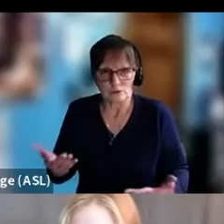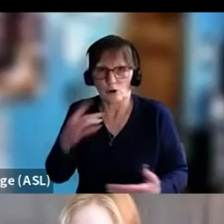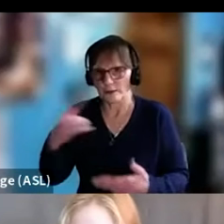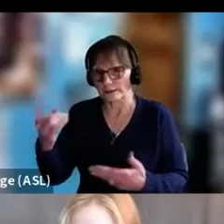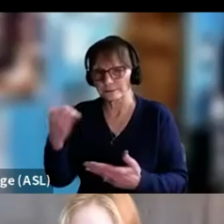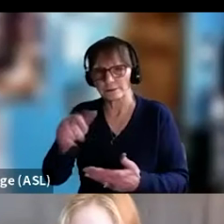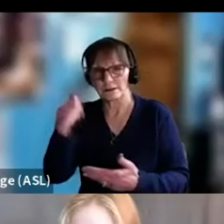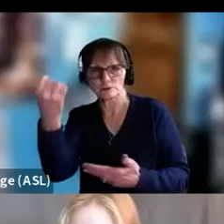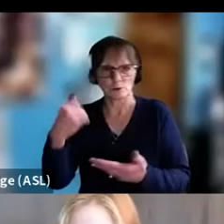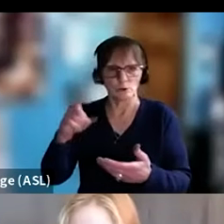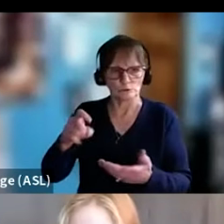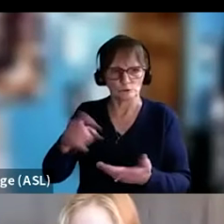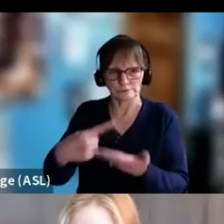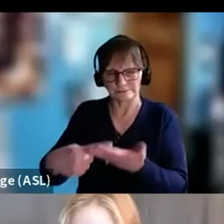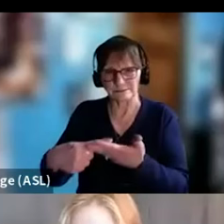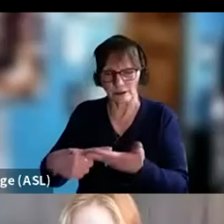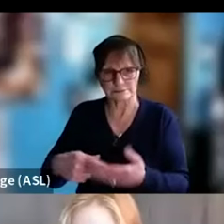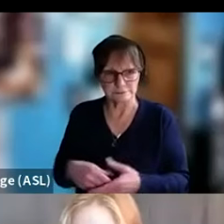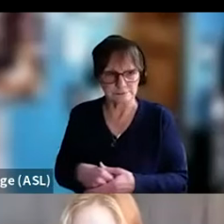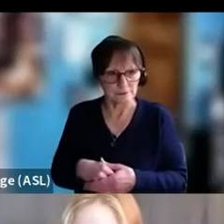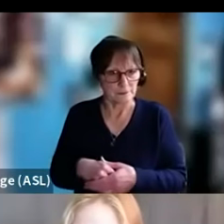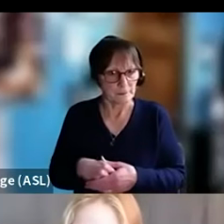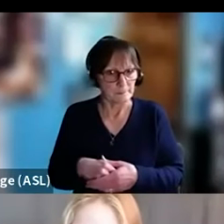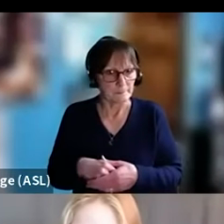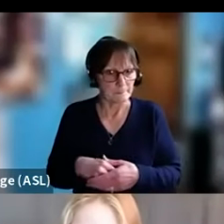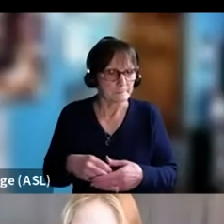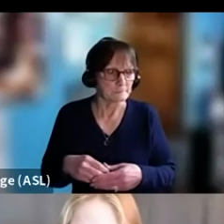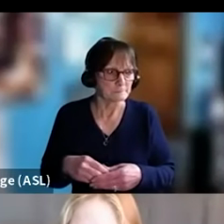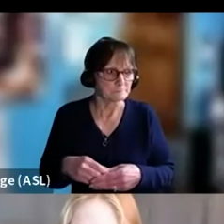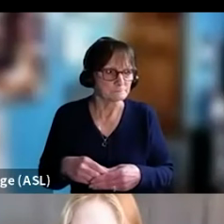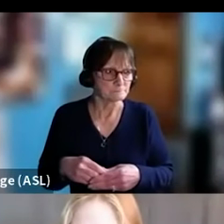and hopefully reflect some of the answers that people are talking about and asking about in the Q&A.